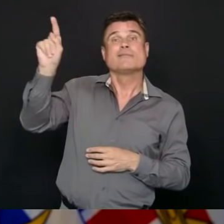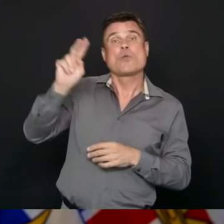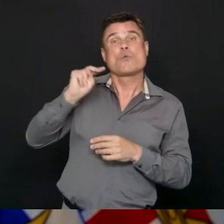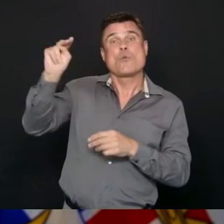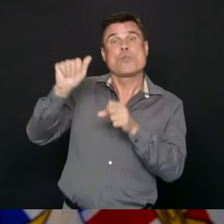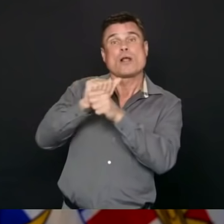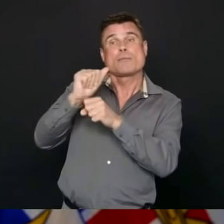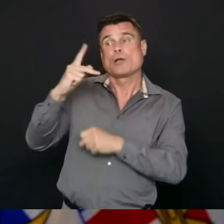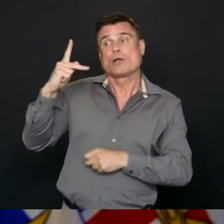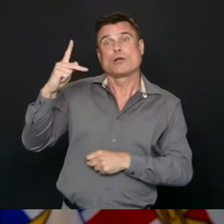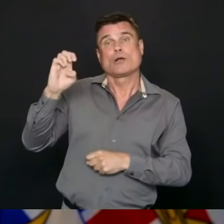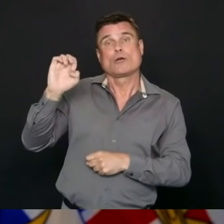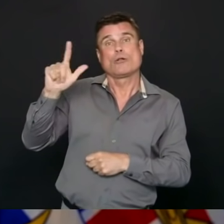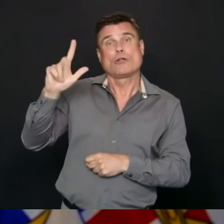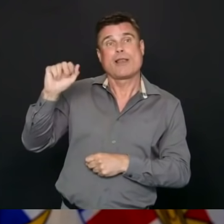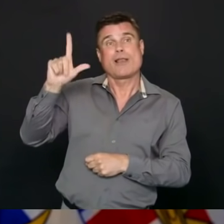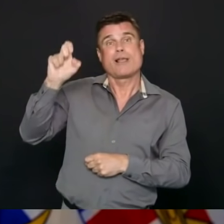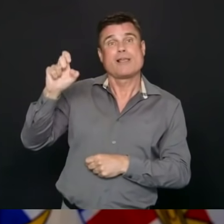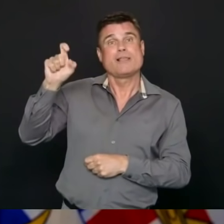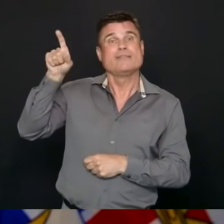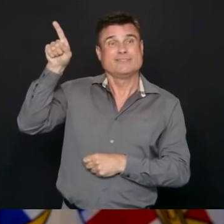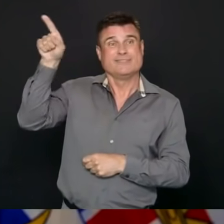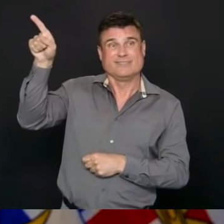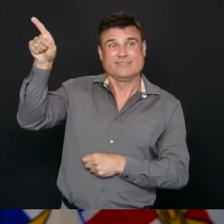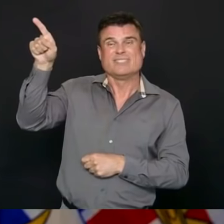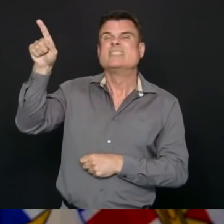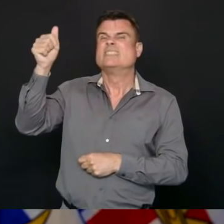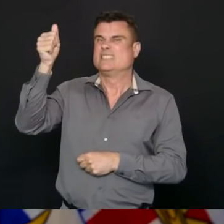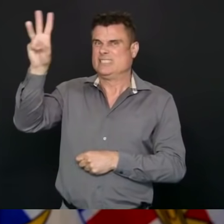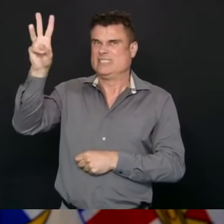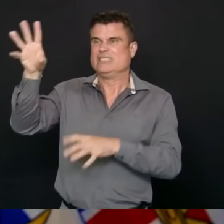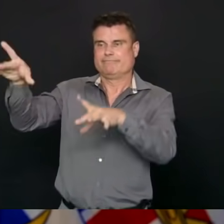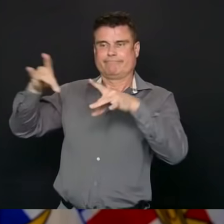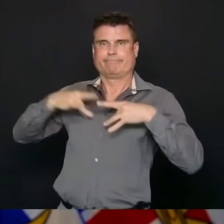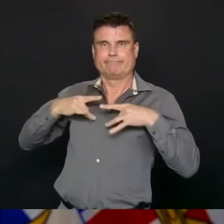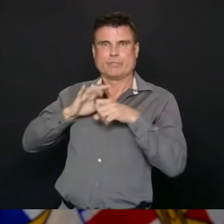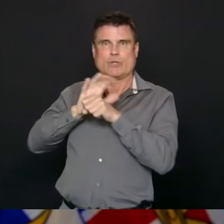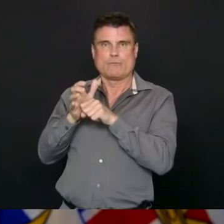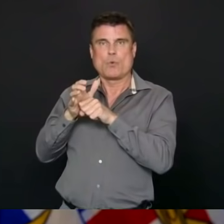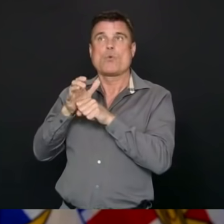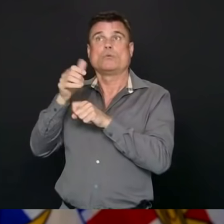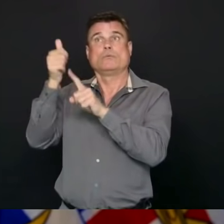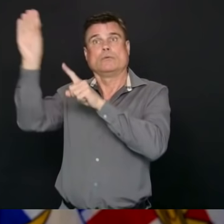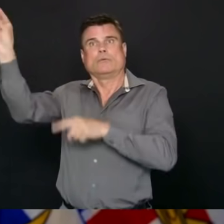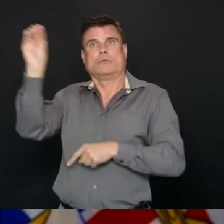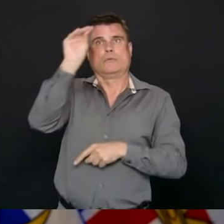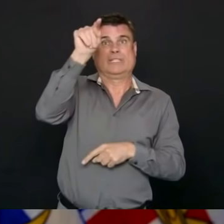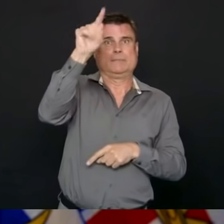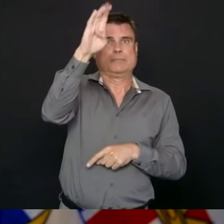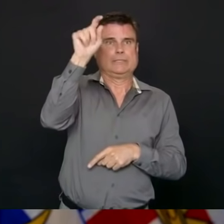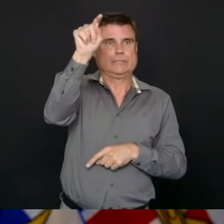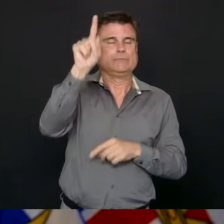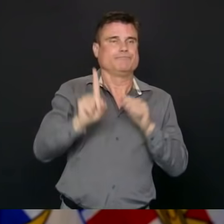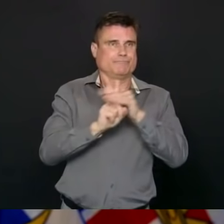That is an ongoing concern for us and for our colleagues in Alberta. Of the cases here in BC, 76 currently in